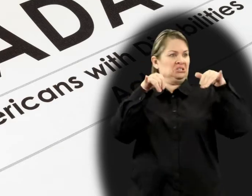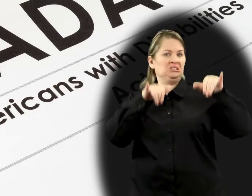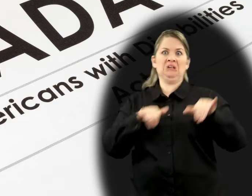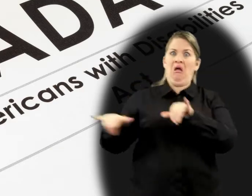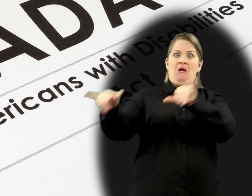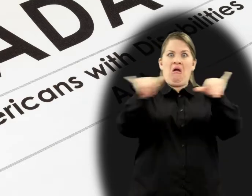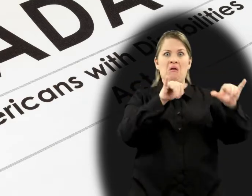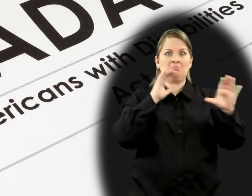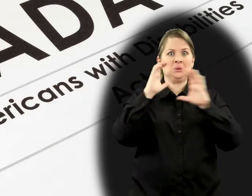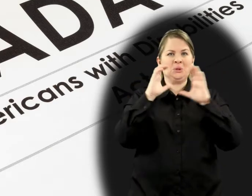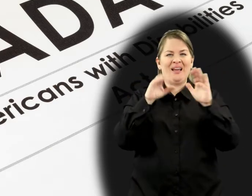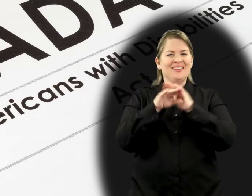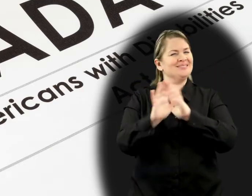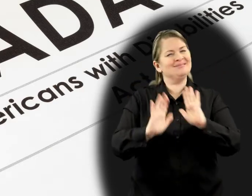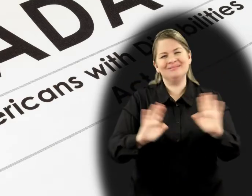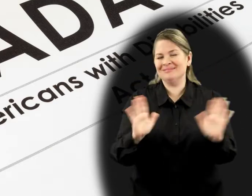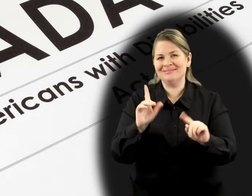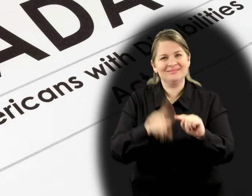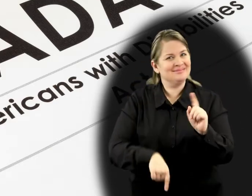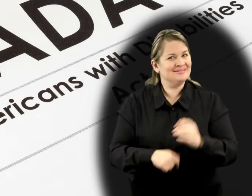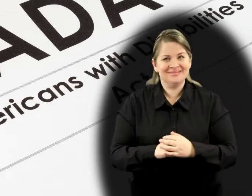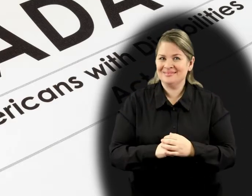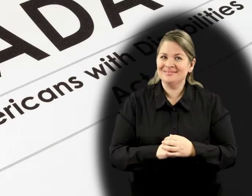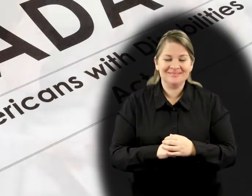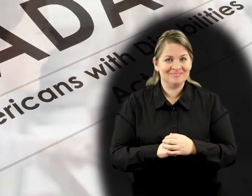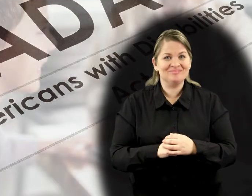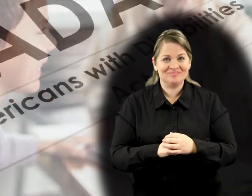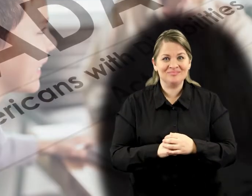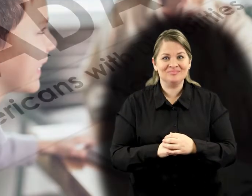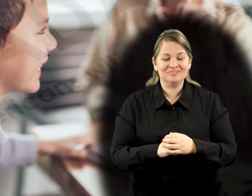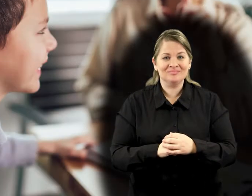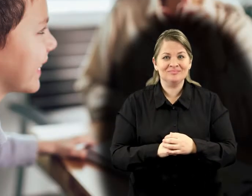who are deaf or hard of hearing.